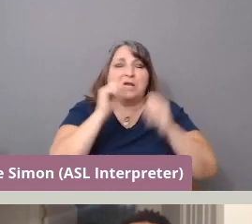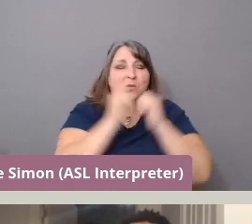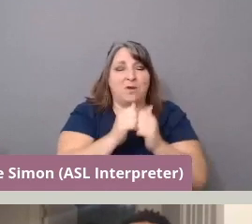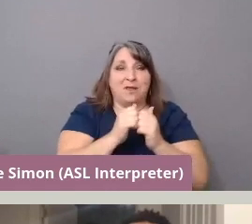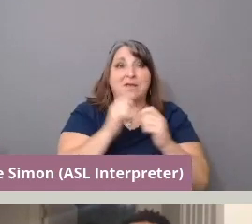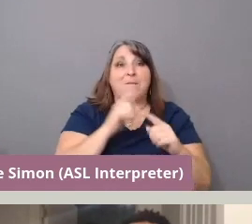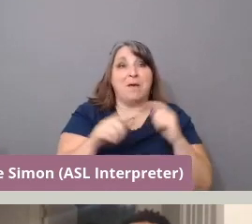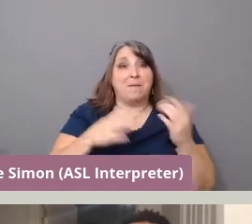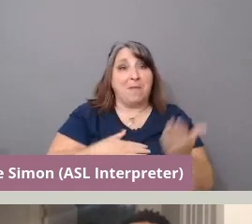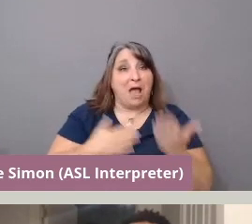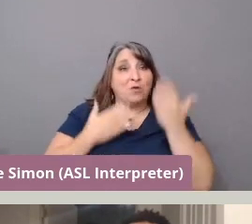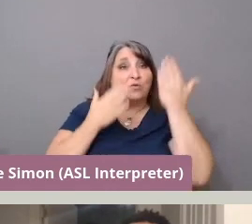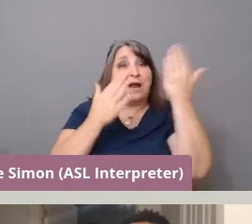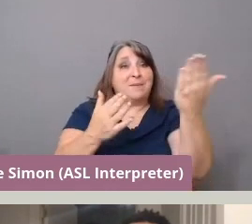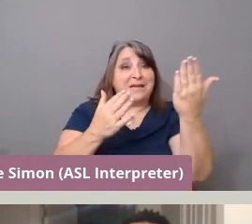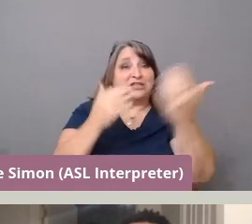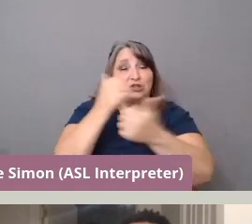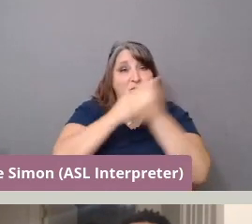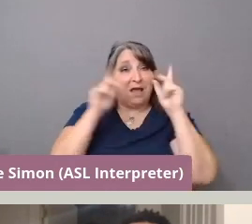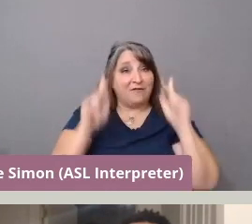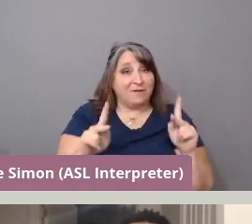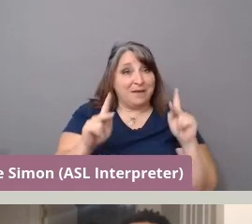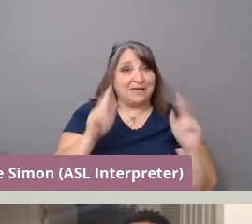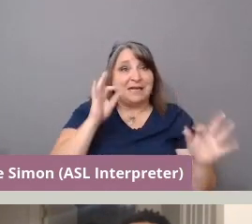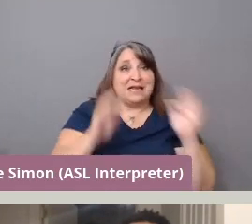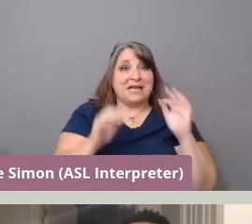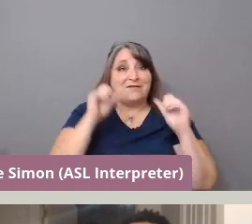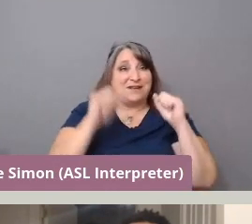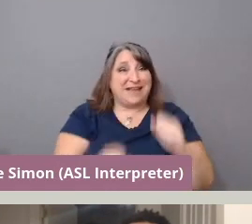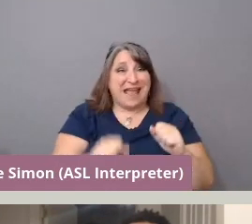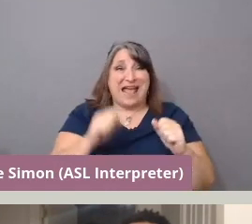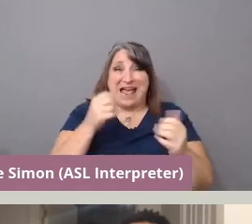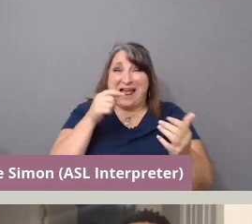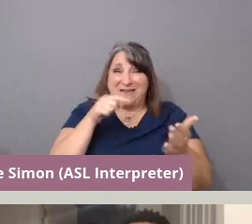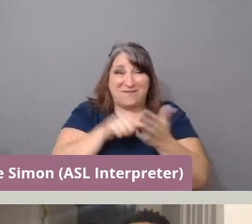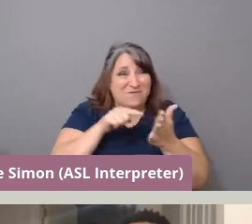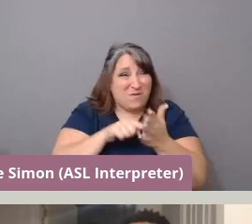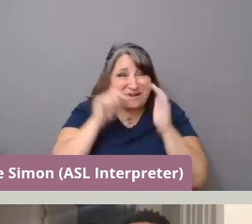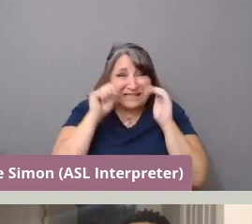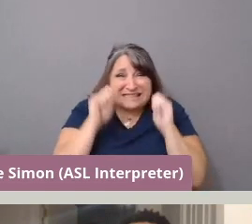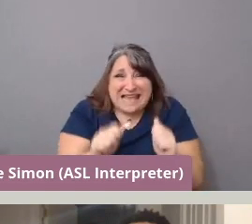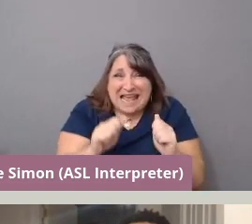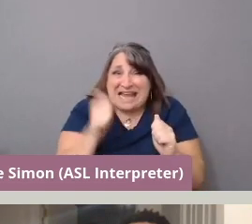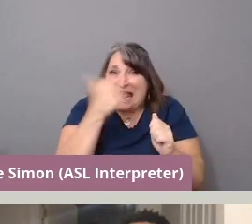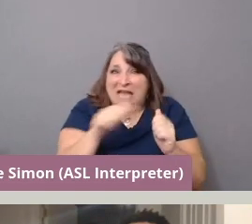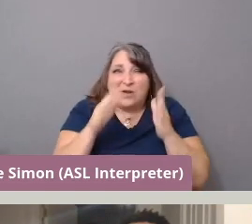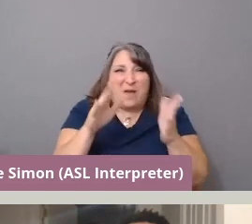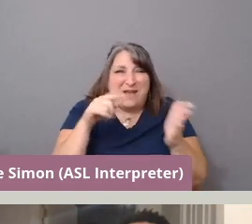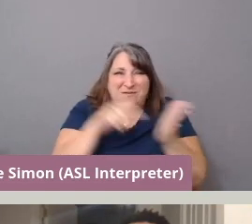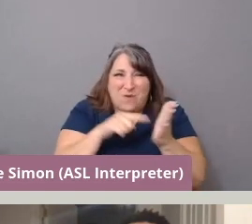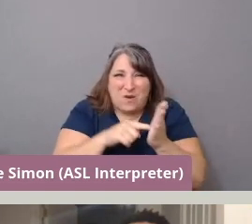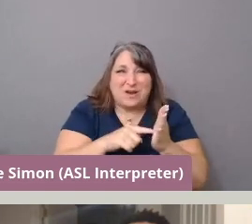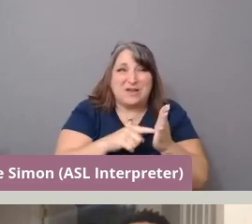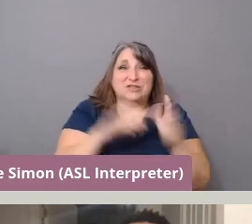would be to everybody, if you can find it in your budget to create the audio description and the captioning